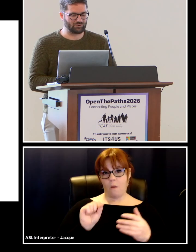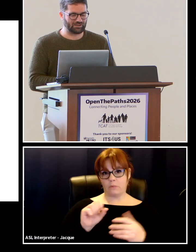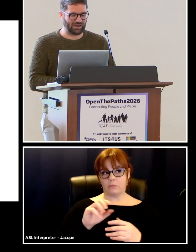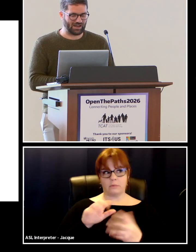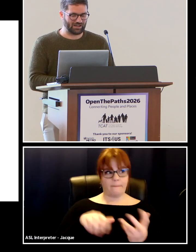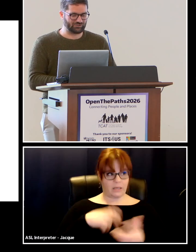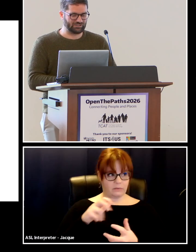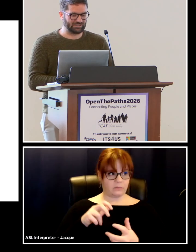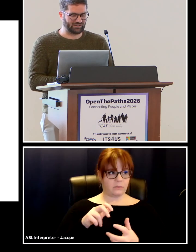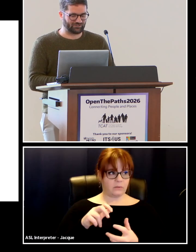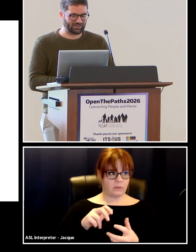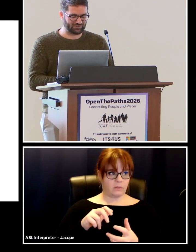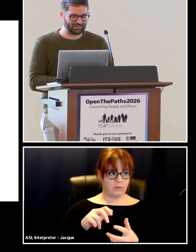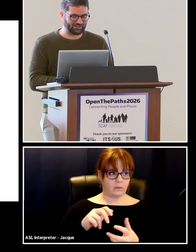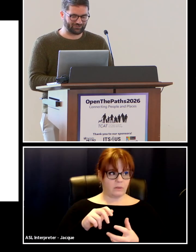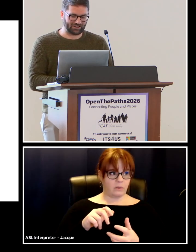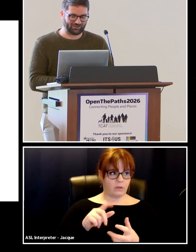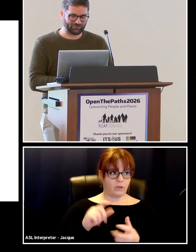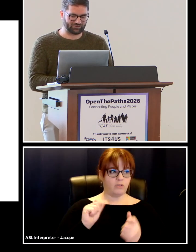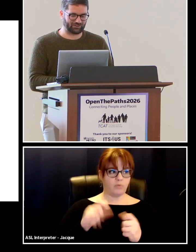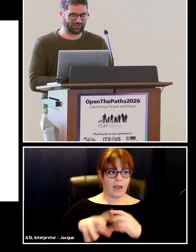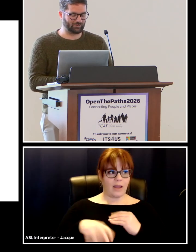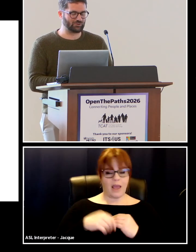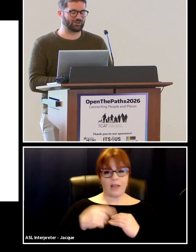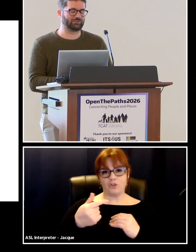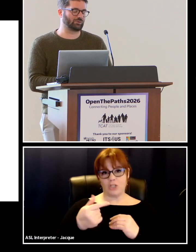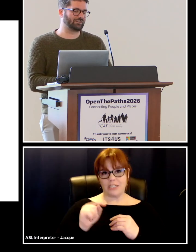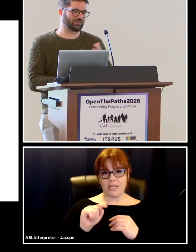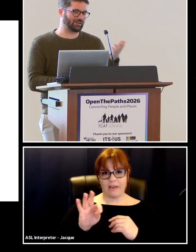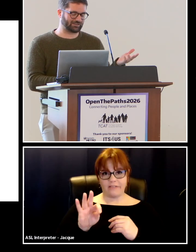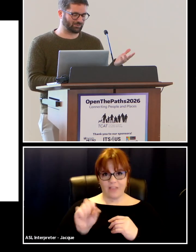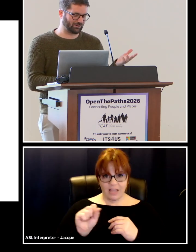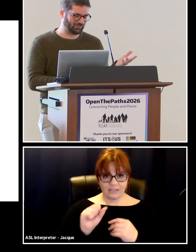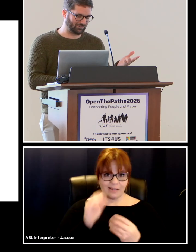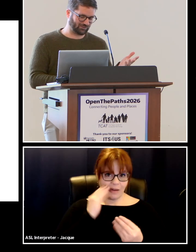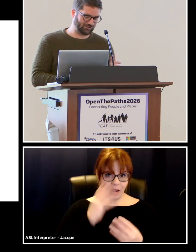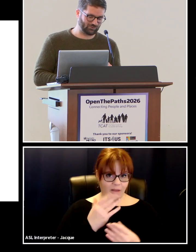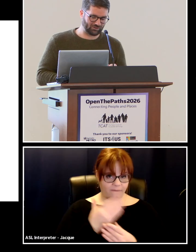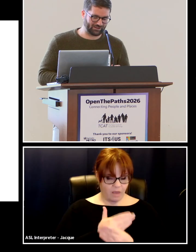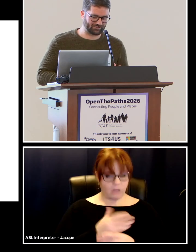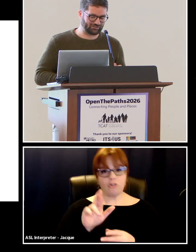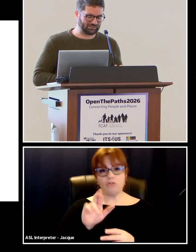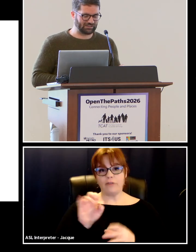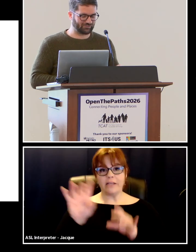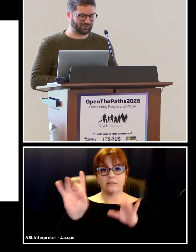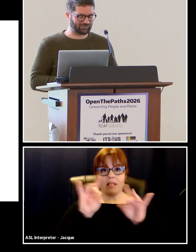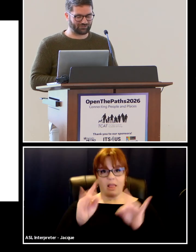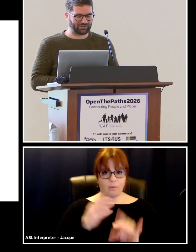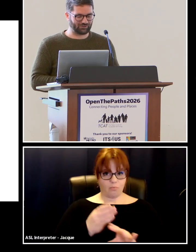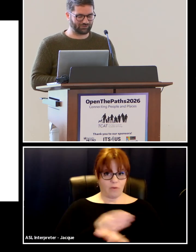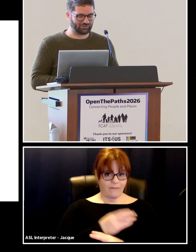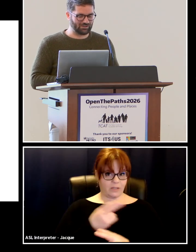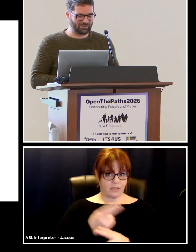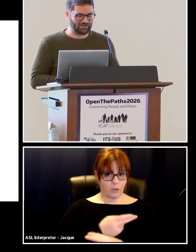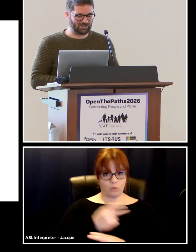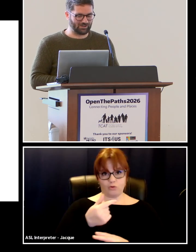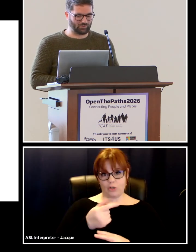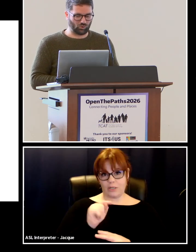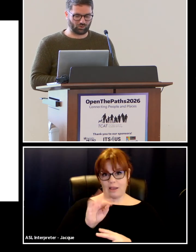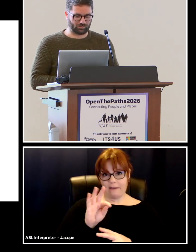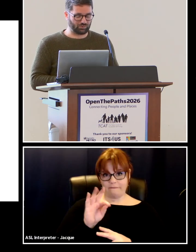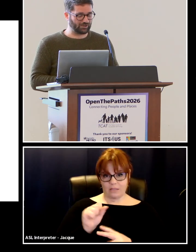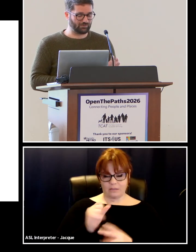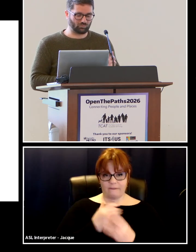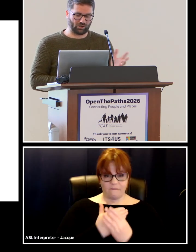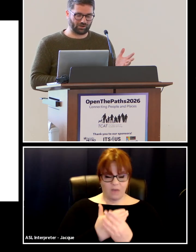you can add GTFS data files. Um you can reselect previously utilized GTFS files um or put in